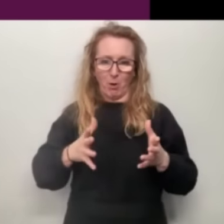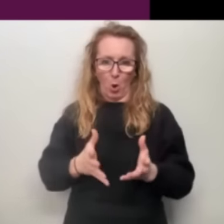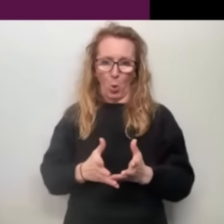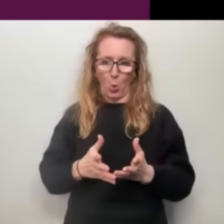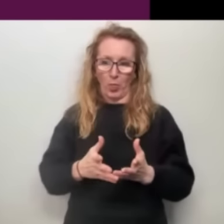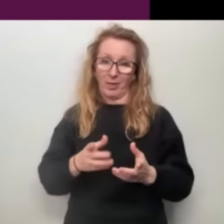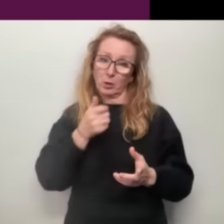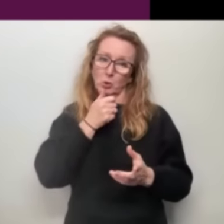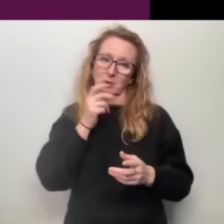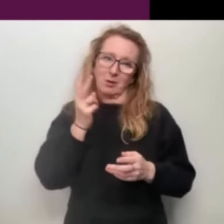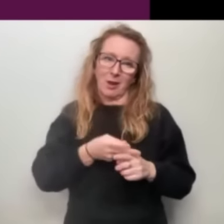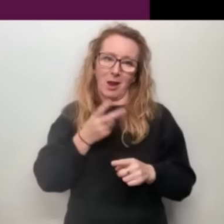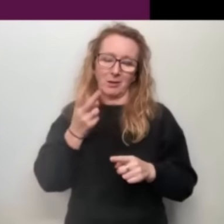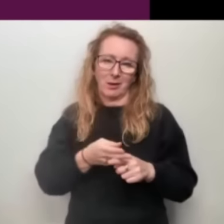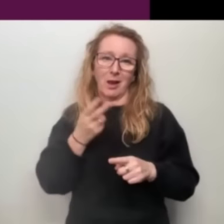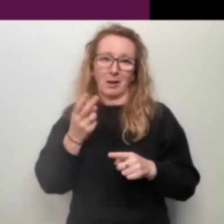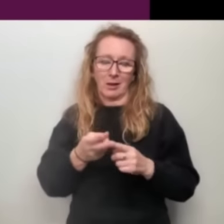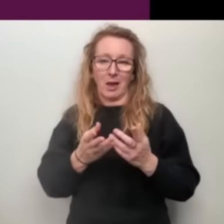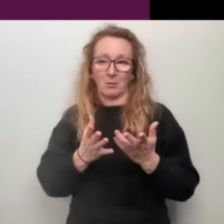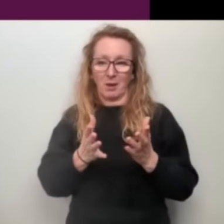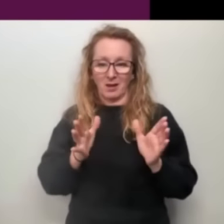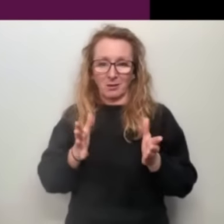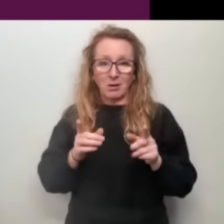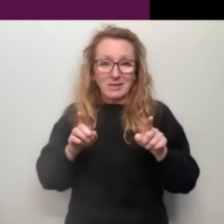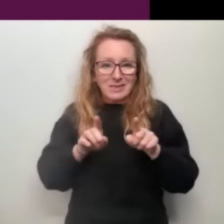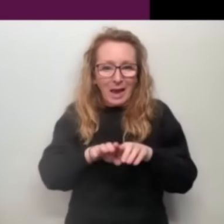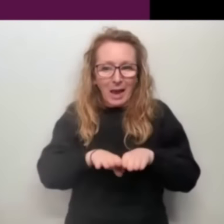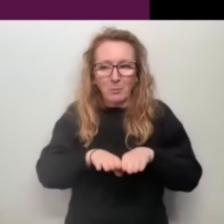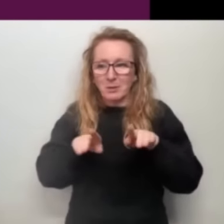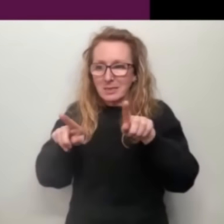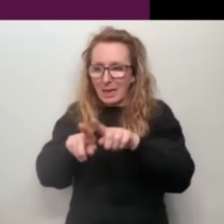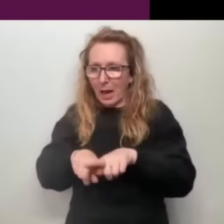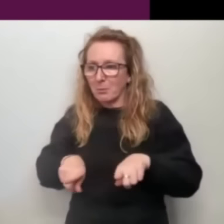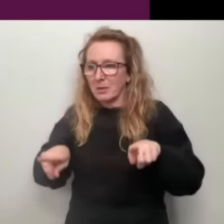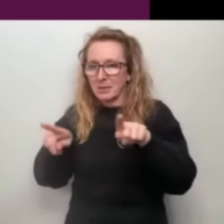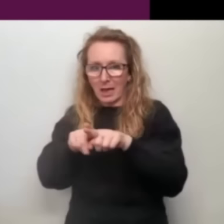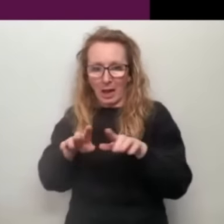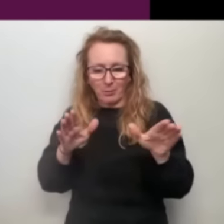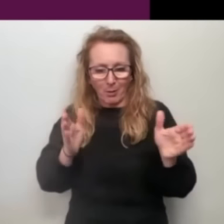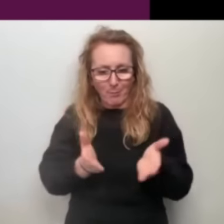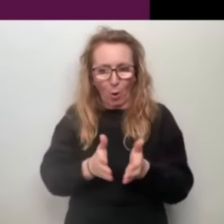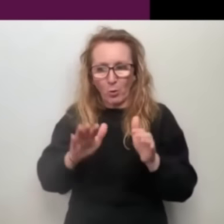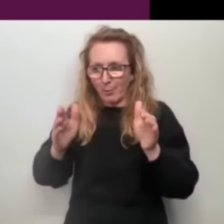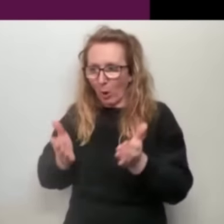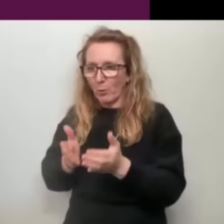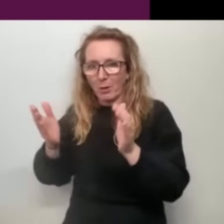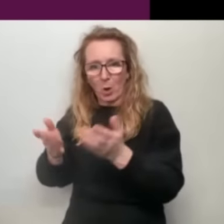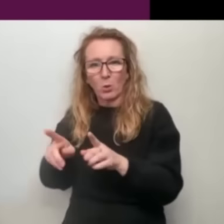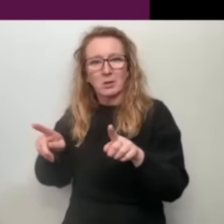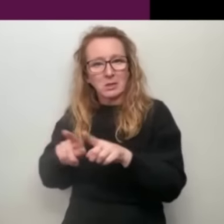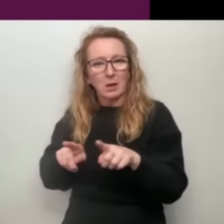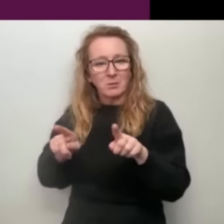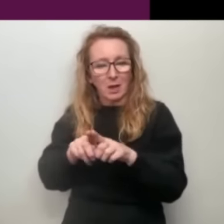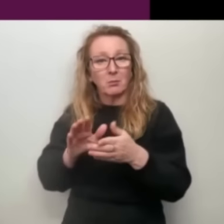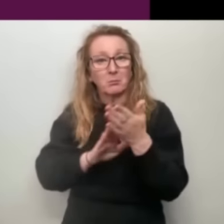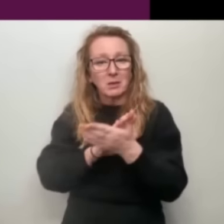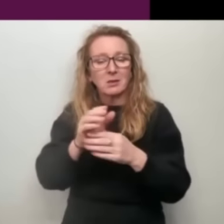and again creating a uniform consistent product at a much cheaper cost to both manufacturer and one hopes the consumer was something